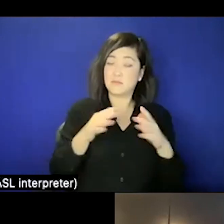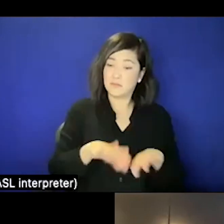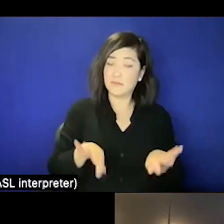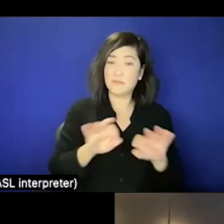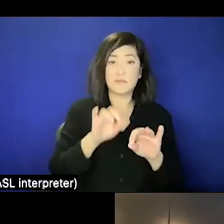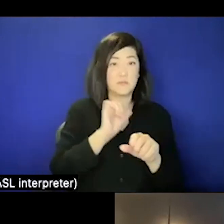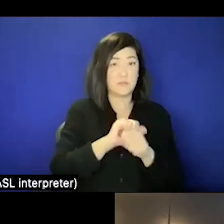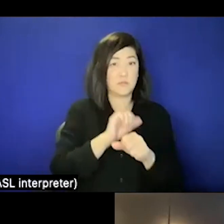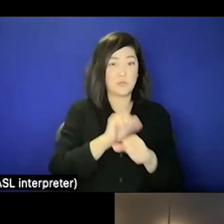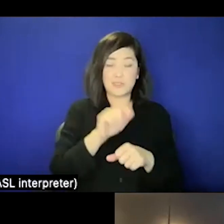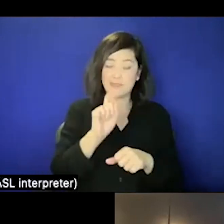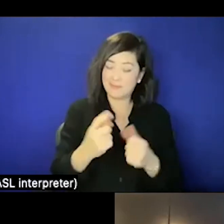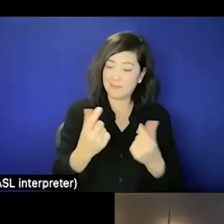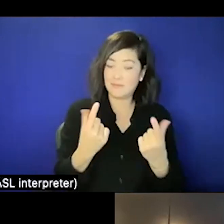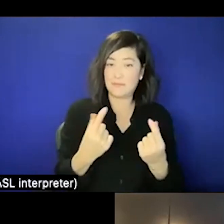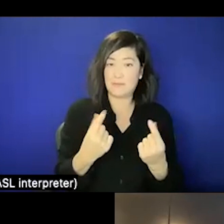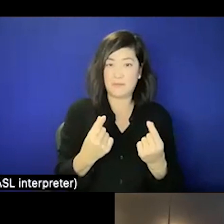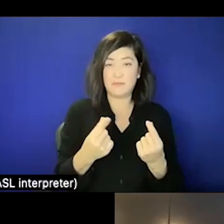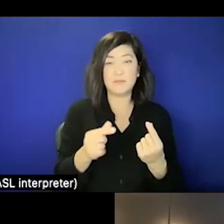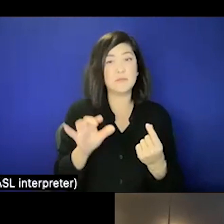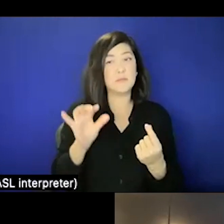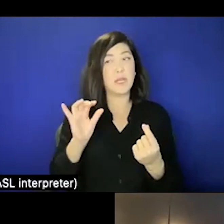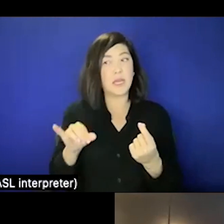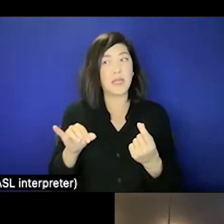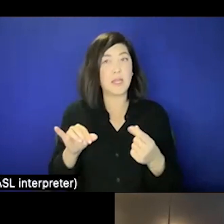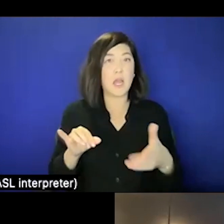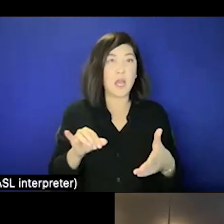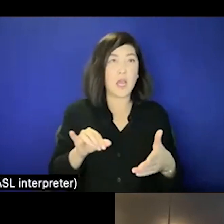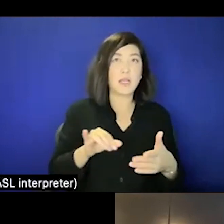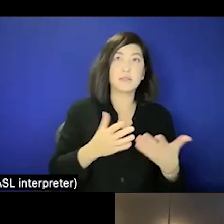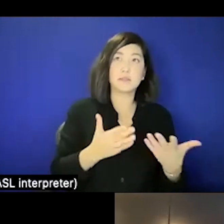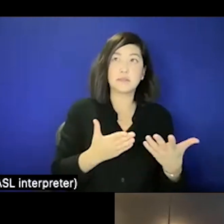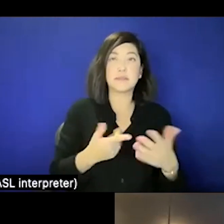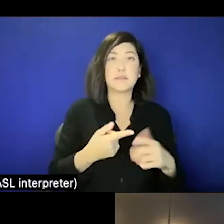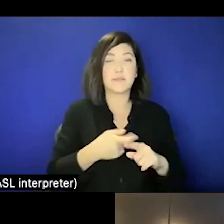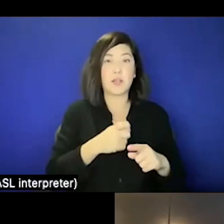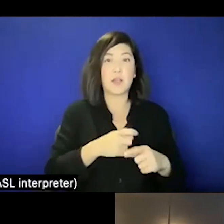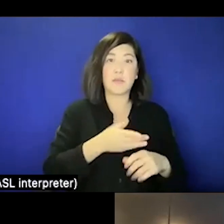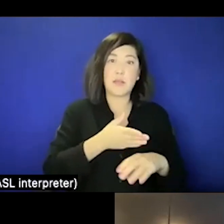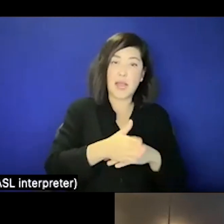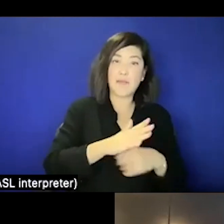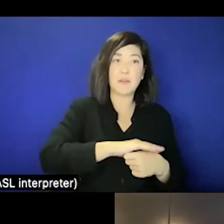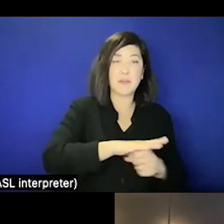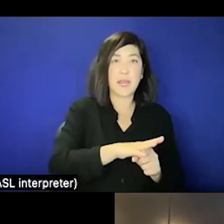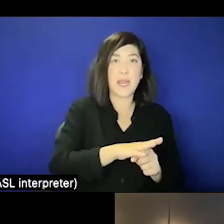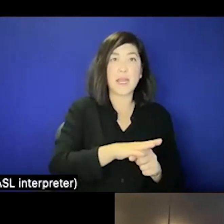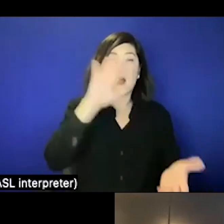And that's kind of a pandemic afterglow I guess. Lauren: Well, that's good. Like, let's get to it,